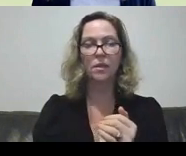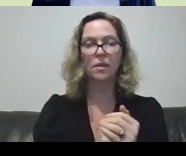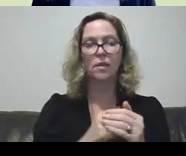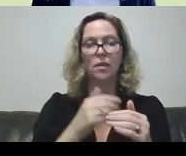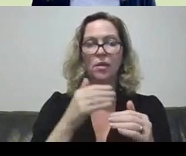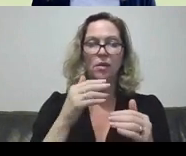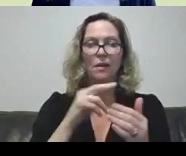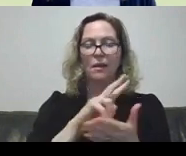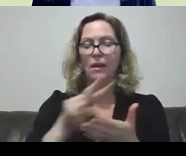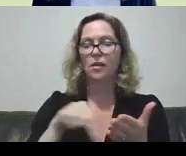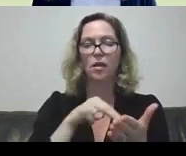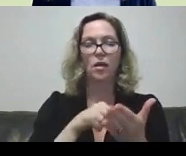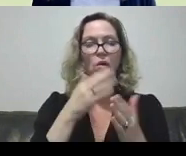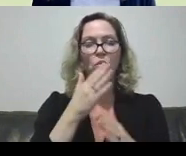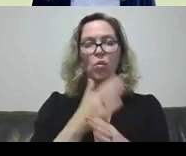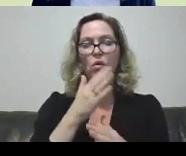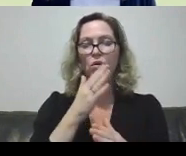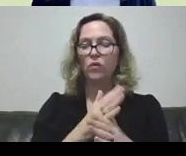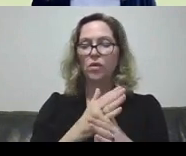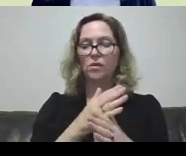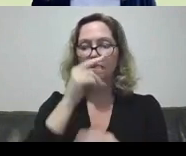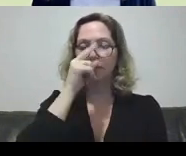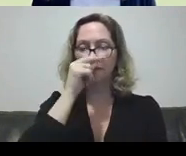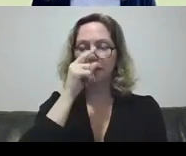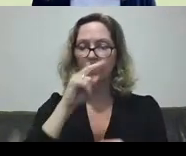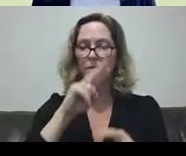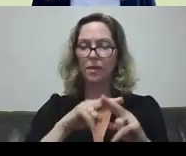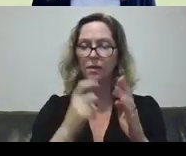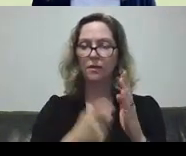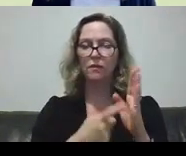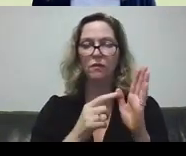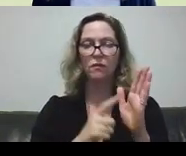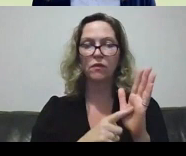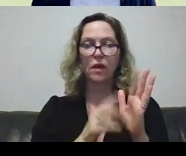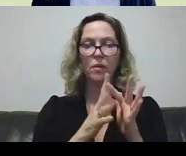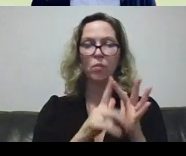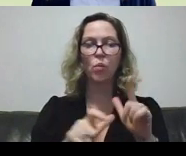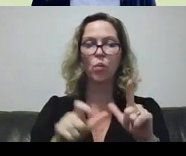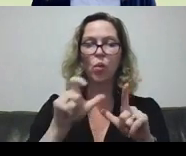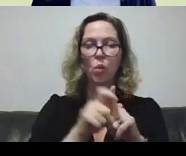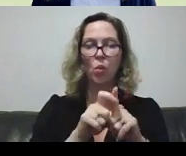perspective of a participant provider and support worker so you'll find clear